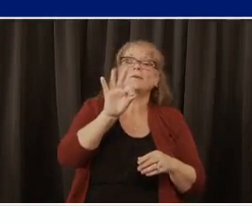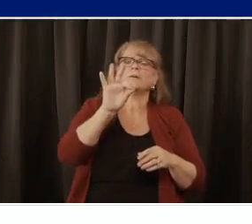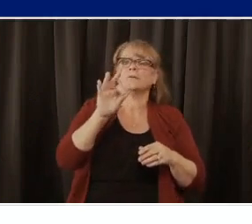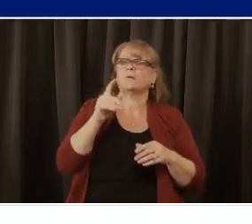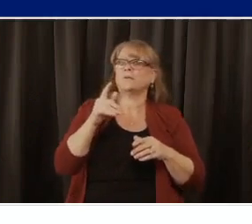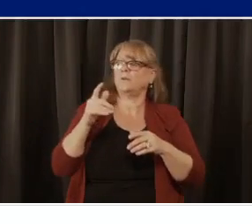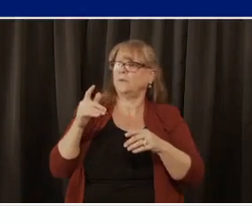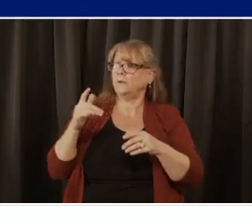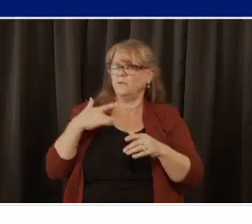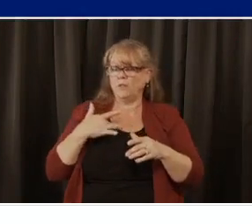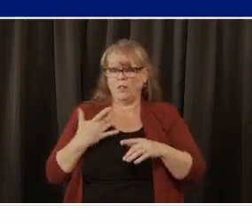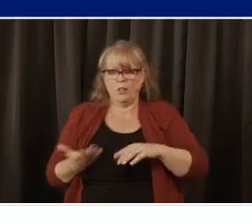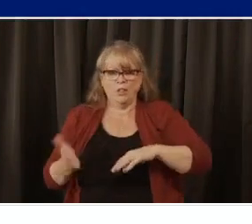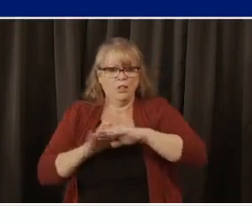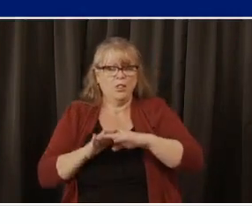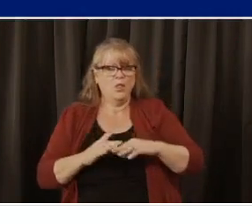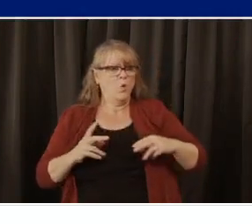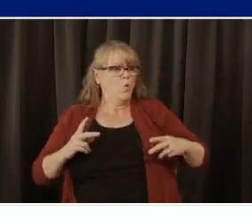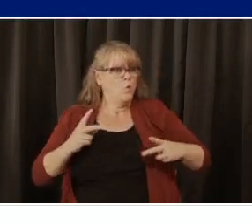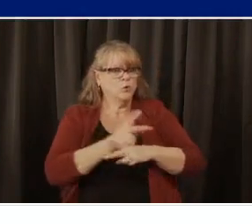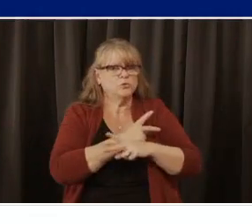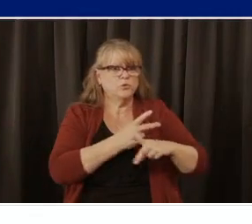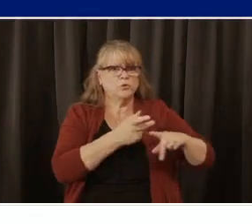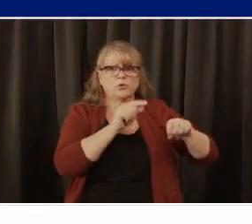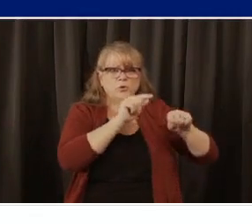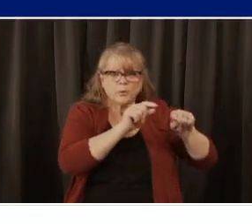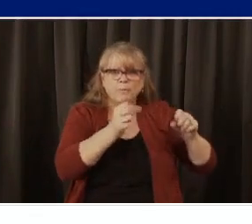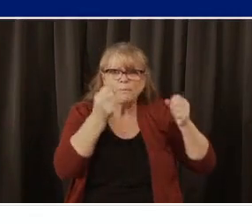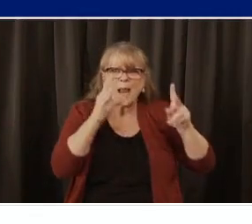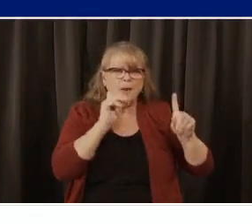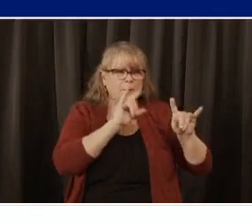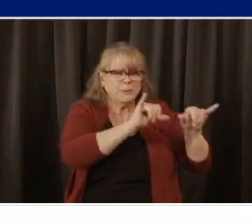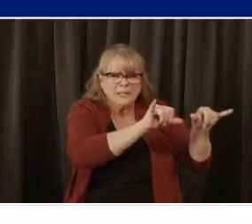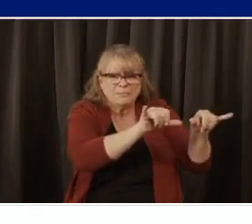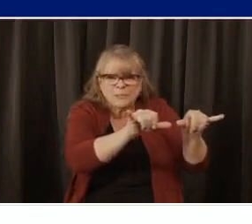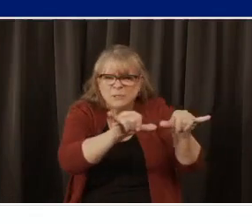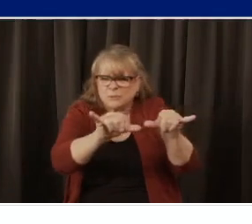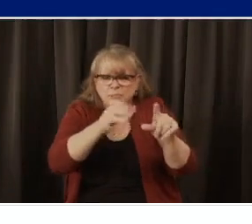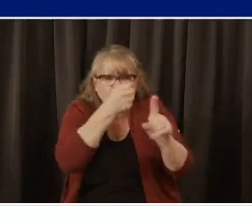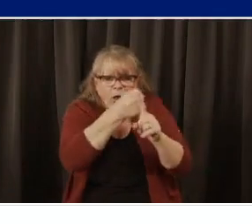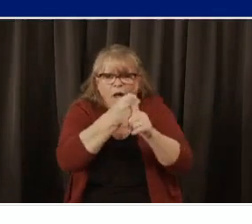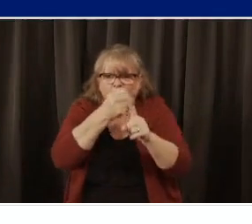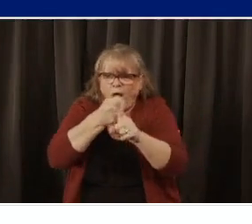that experience. These types of symptoms and you say something's going on here and the conclusion